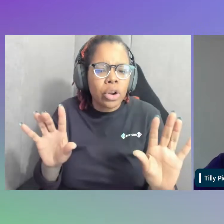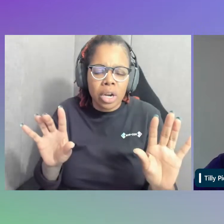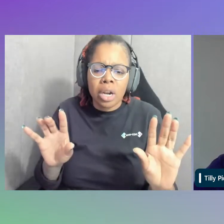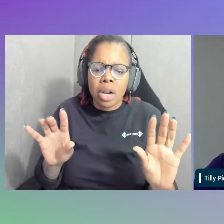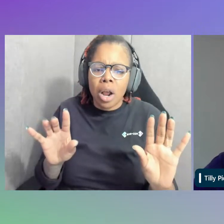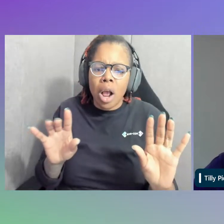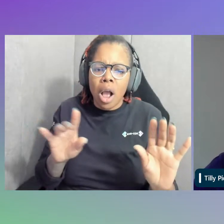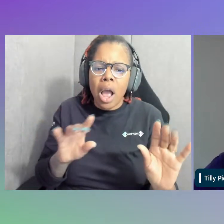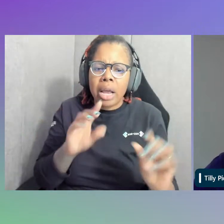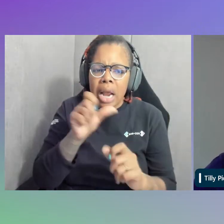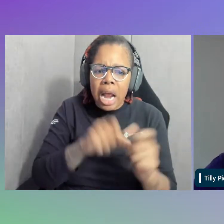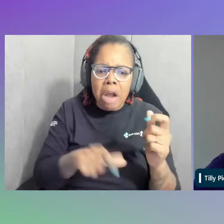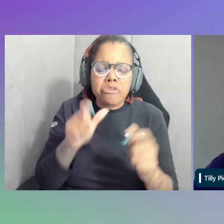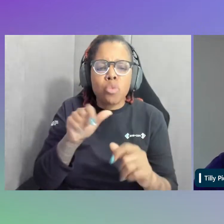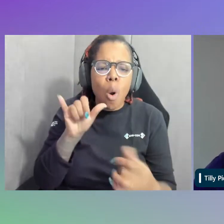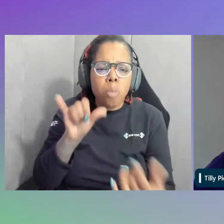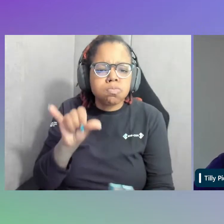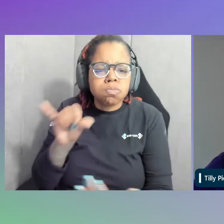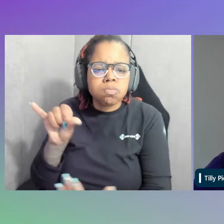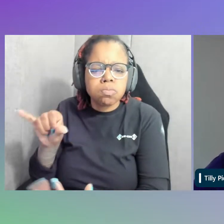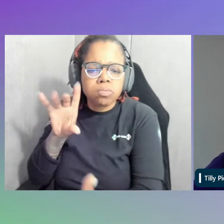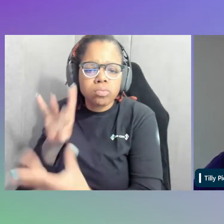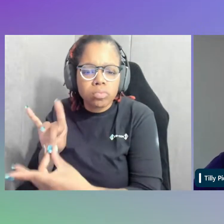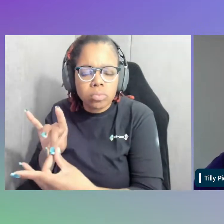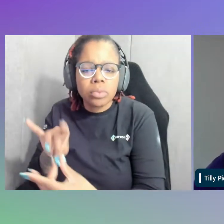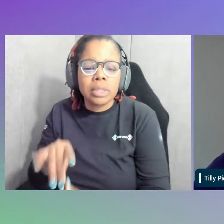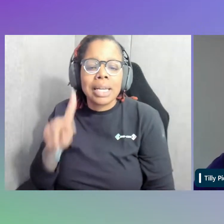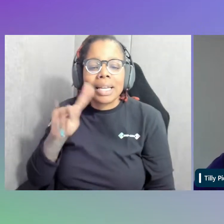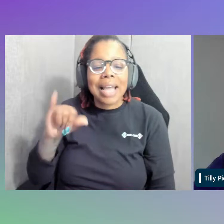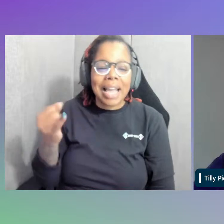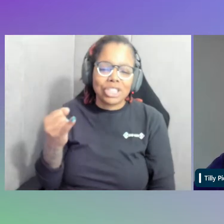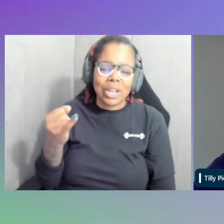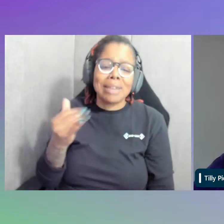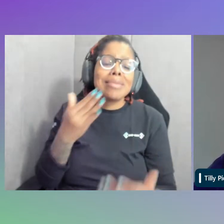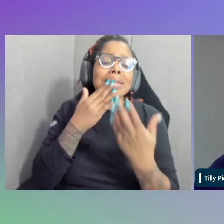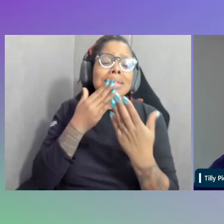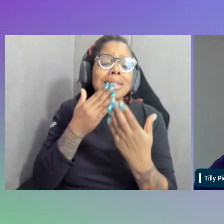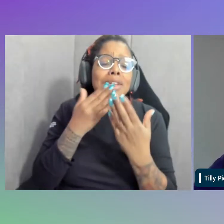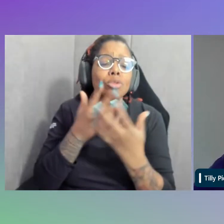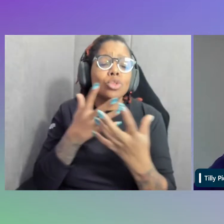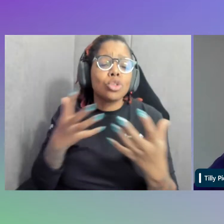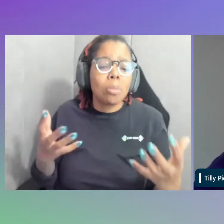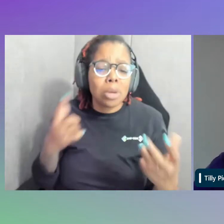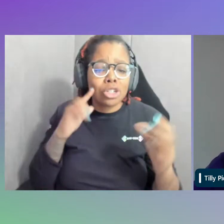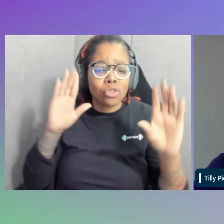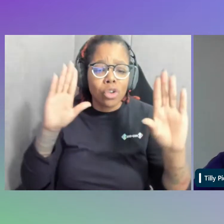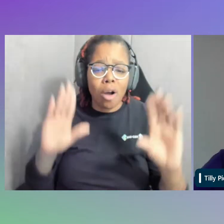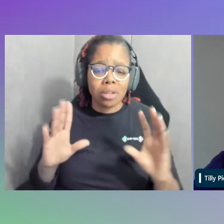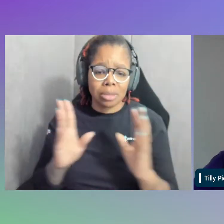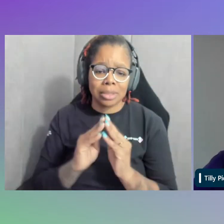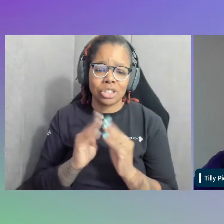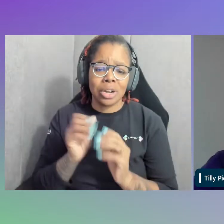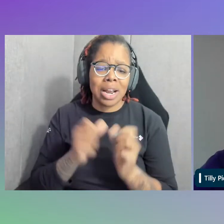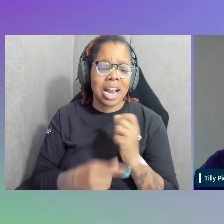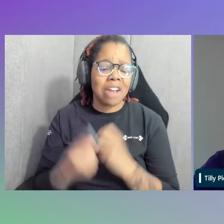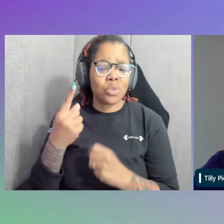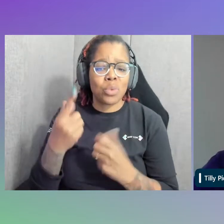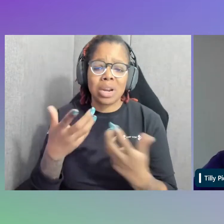everyone that was participating here. Okay. Thank you. So much for an awesome session, everyone